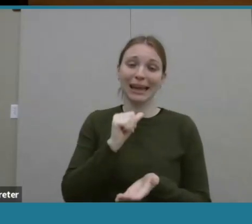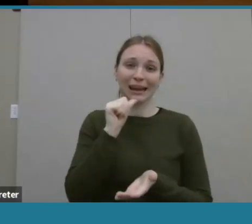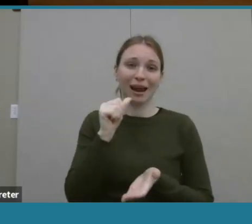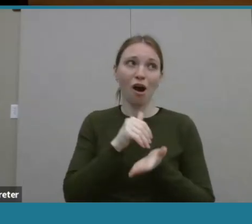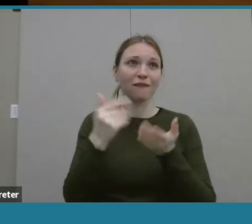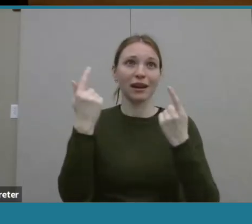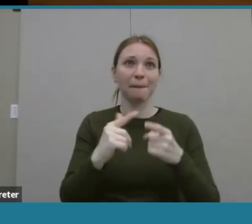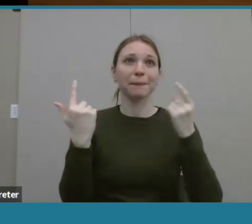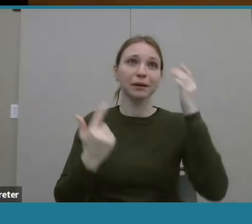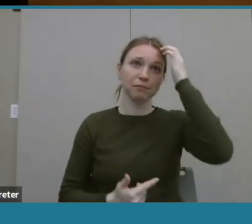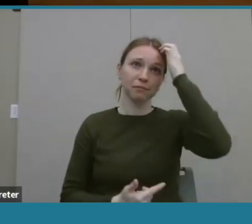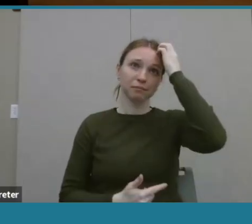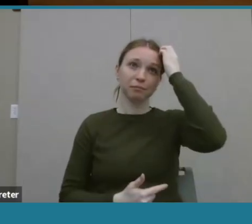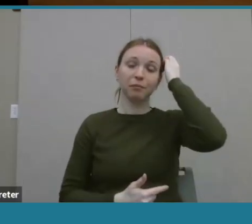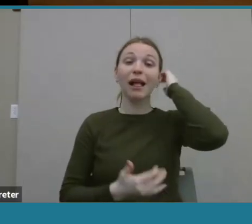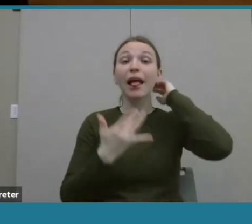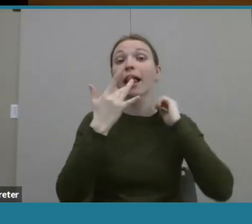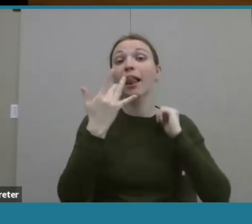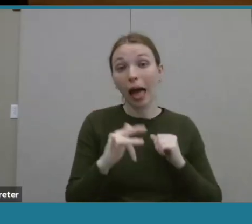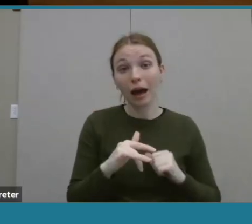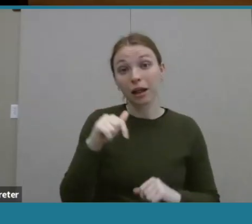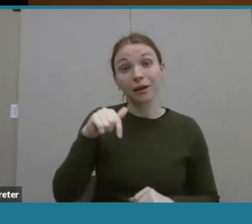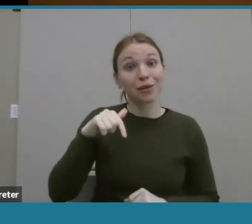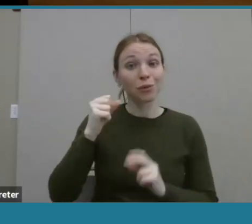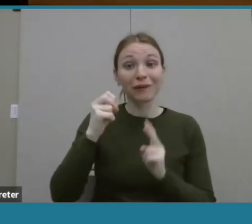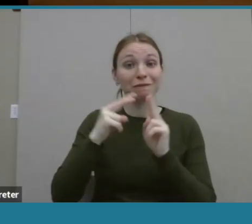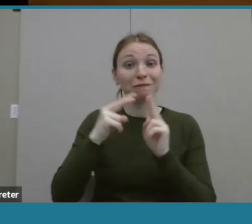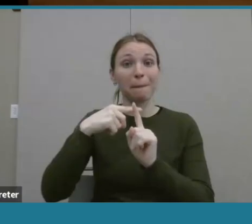Fortunately, it was a positive experience for us and for our partners.